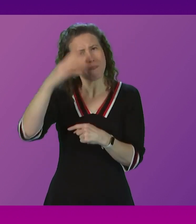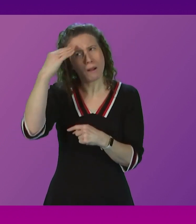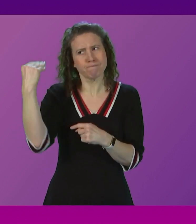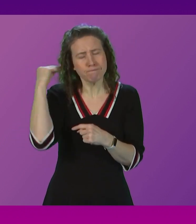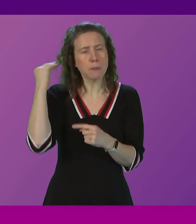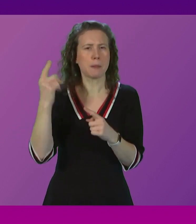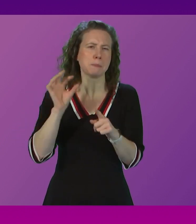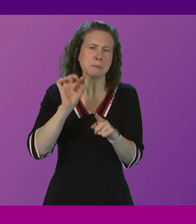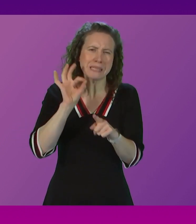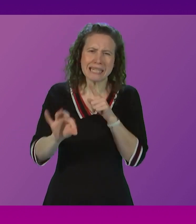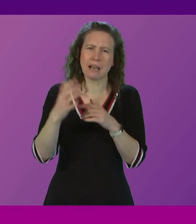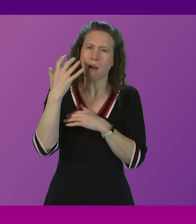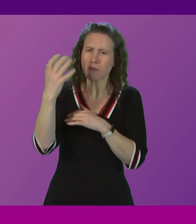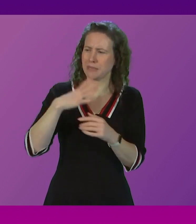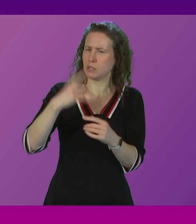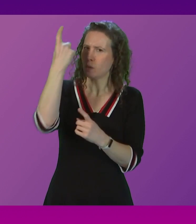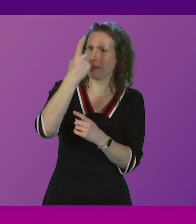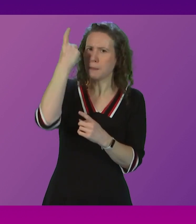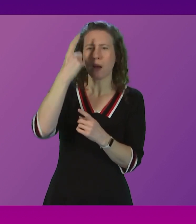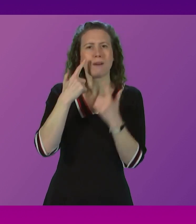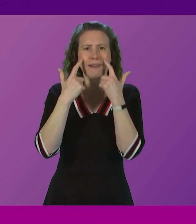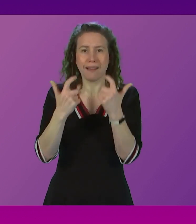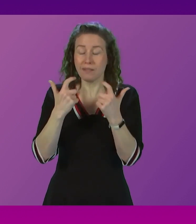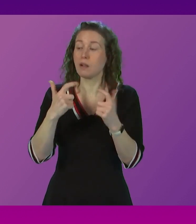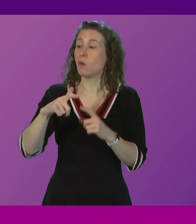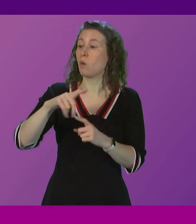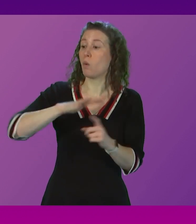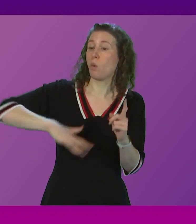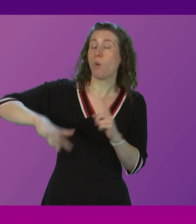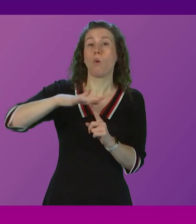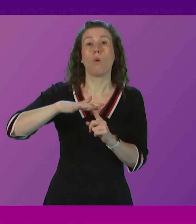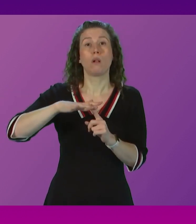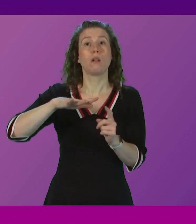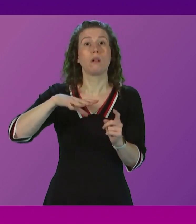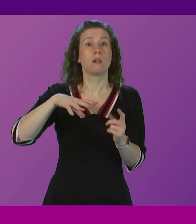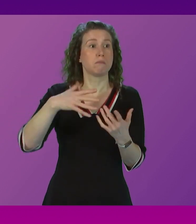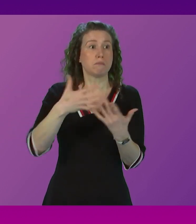Government, to reflect on very seriously. Across all those areas, no Government anywhere